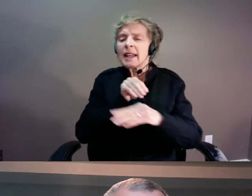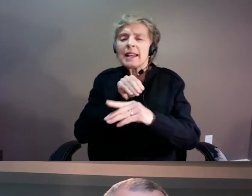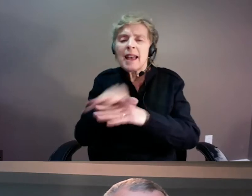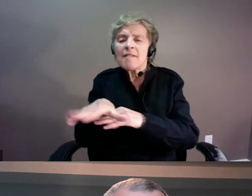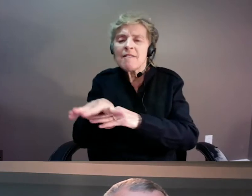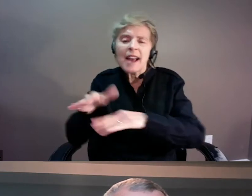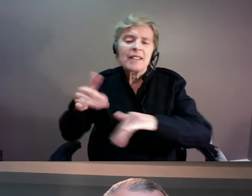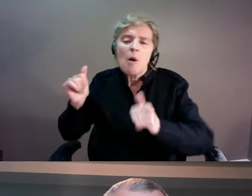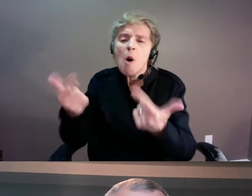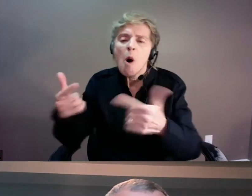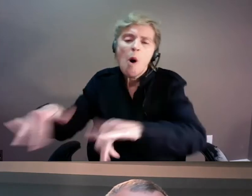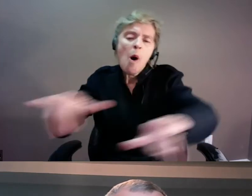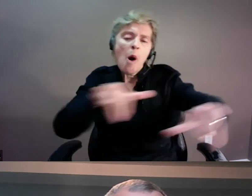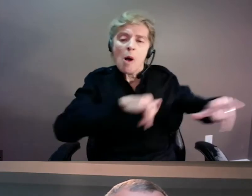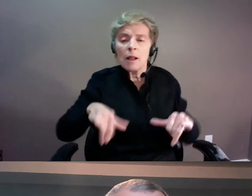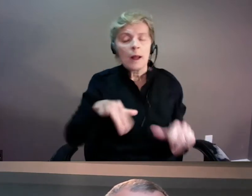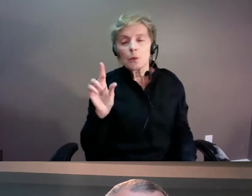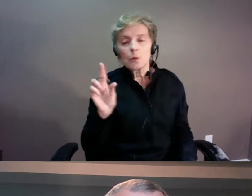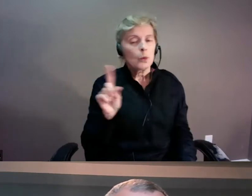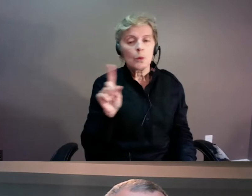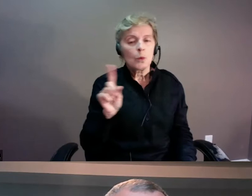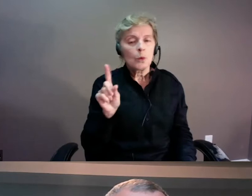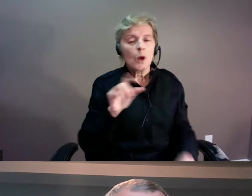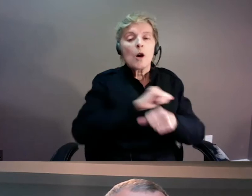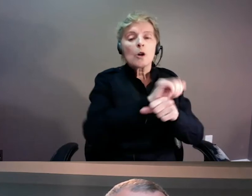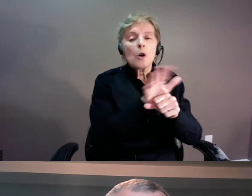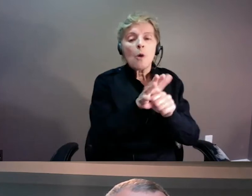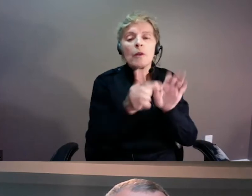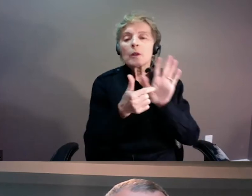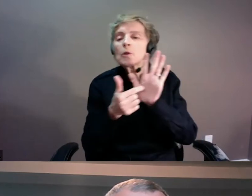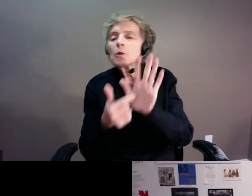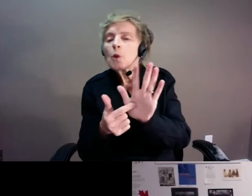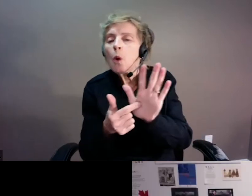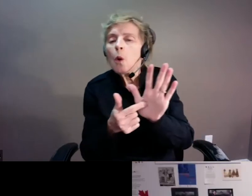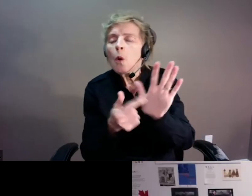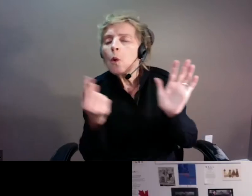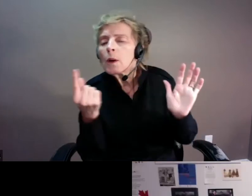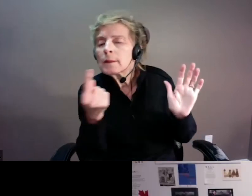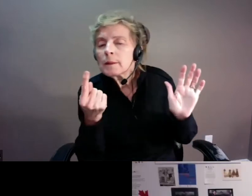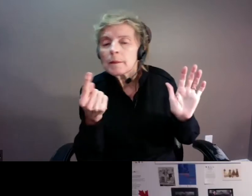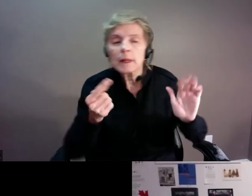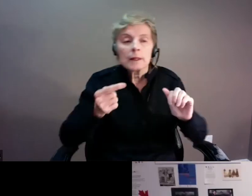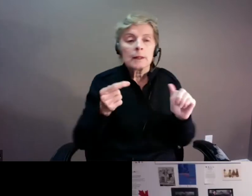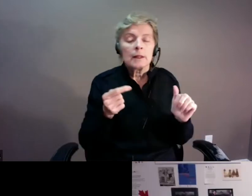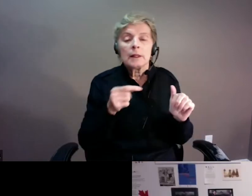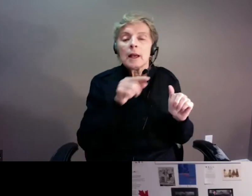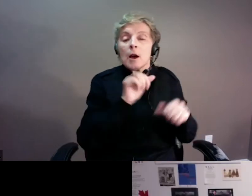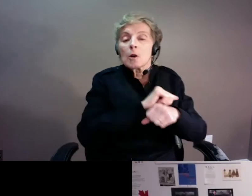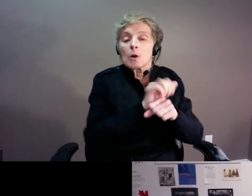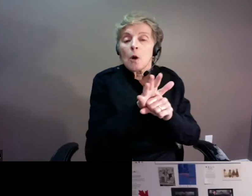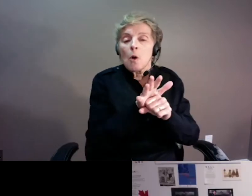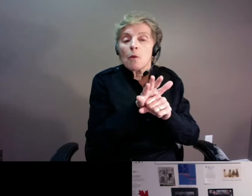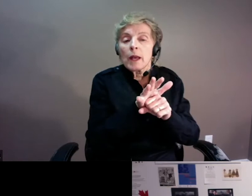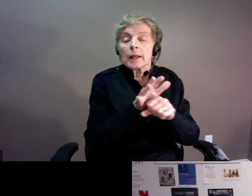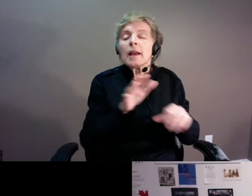magnifier, it's a revealer. It's like a low tide. The tide goes out and you see everything that's